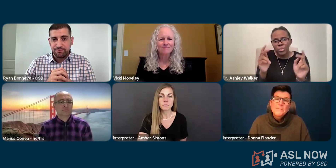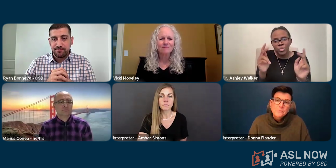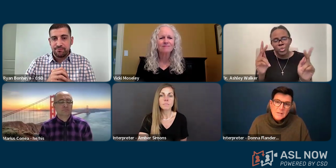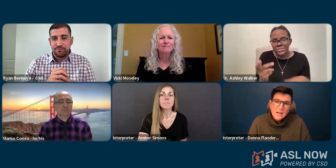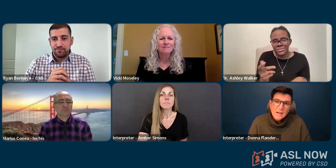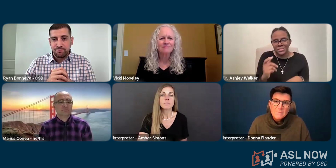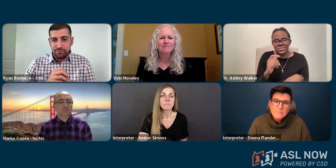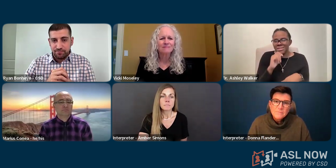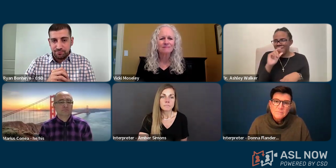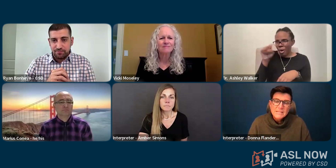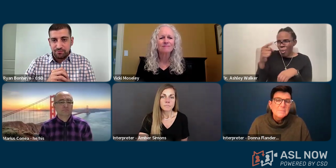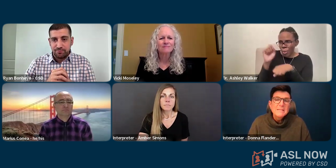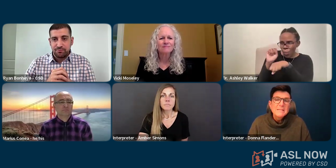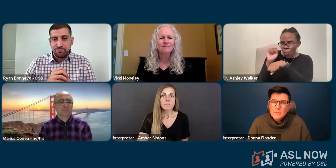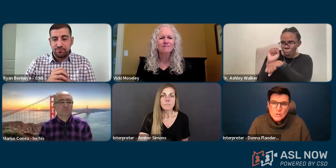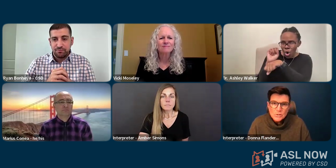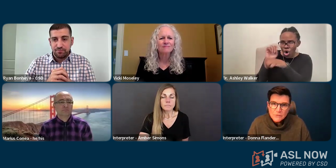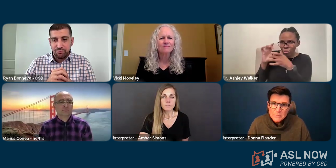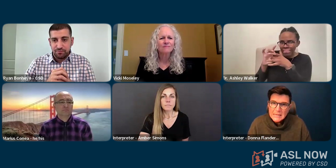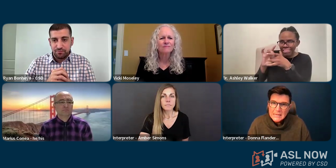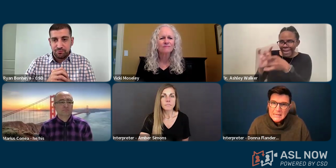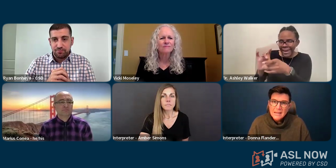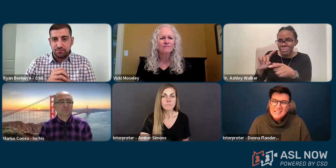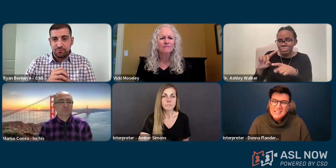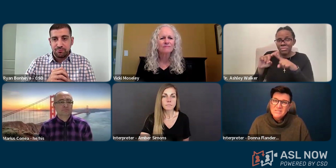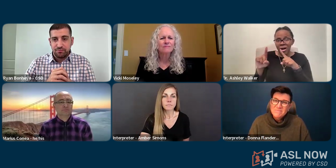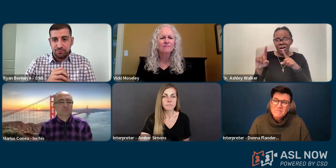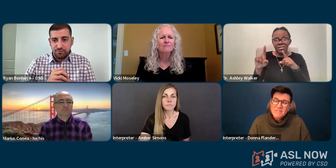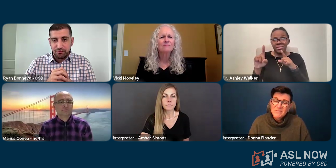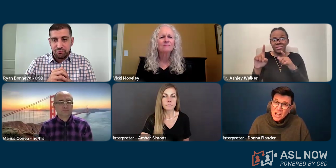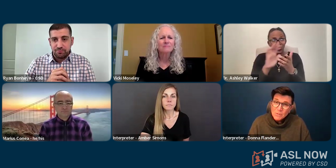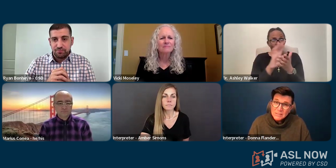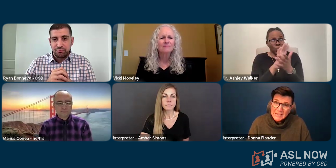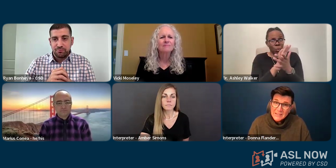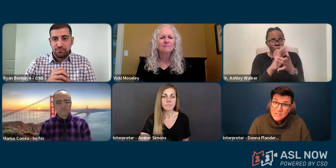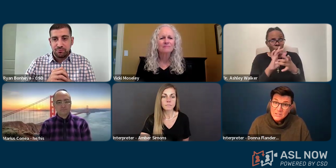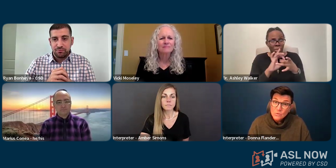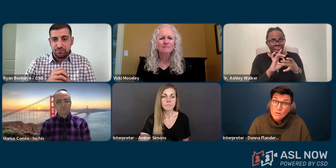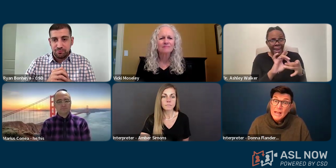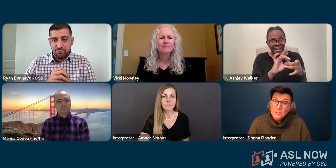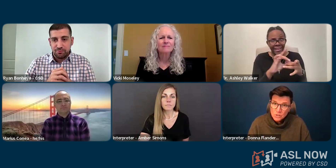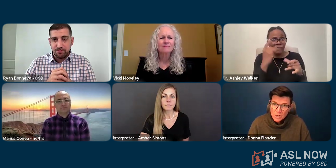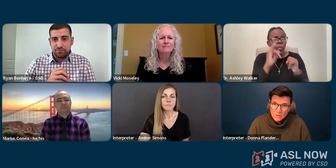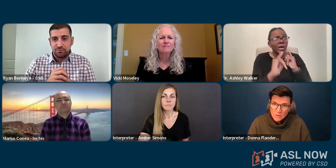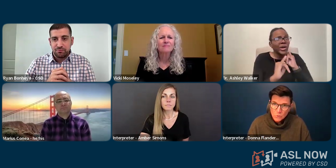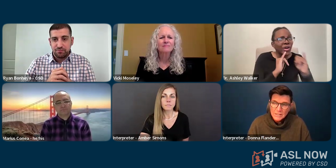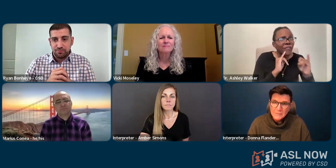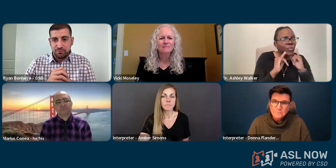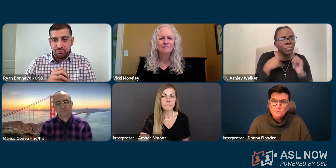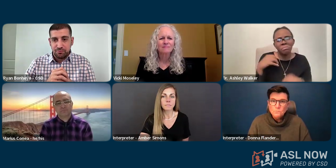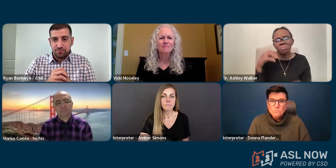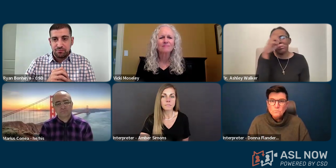So it's a missed opportunity for me and it's if it's job related, that's extra unfortunate.